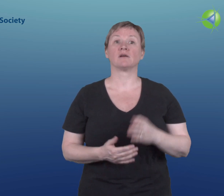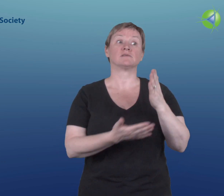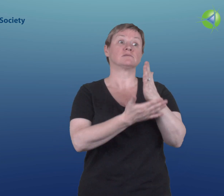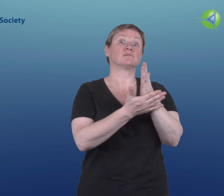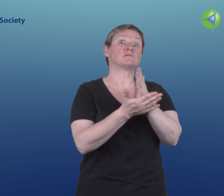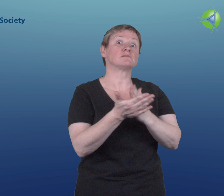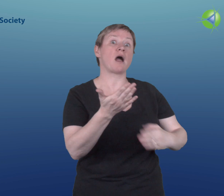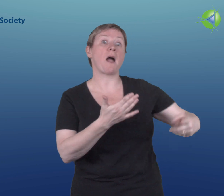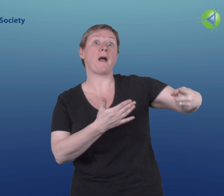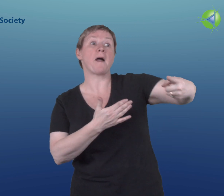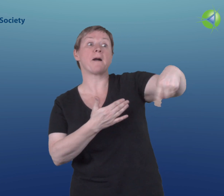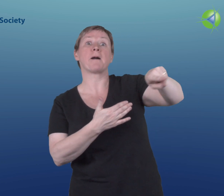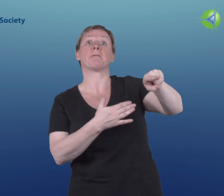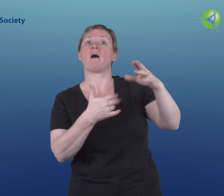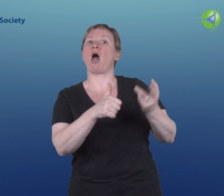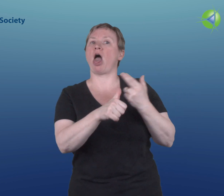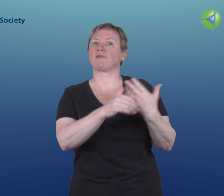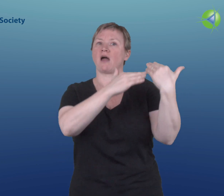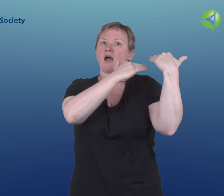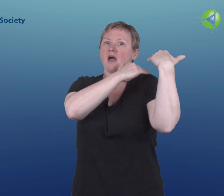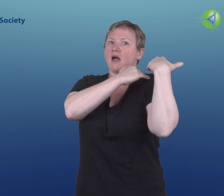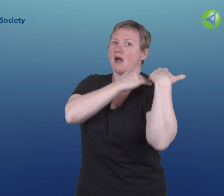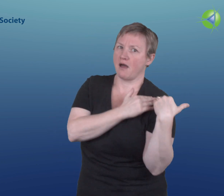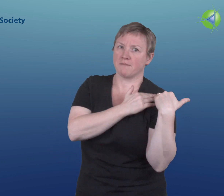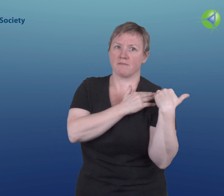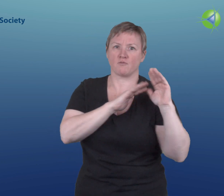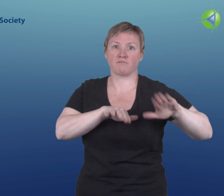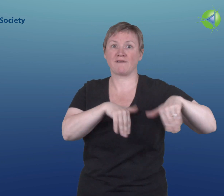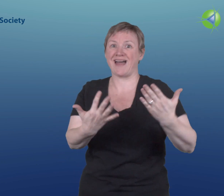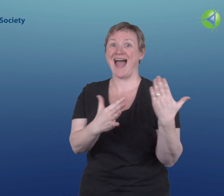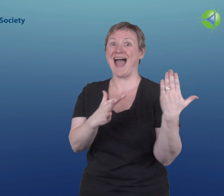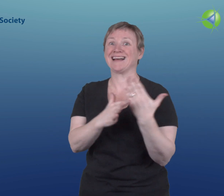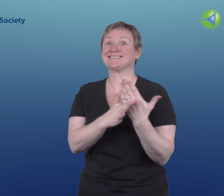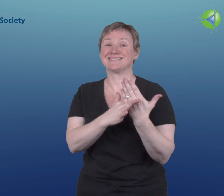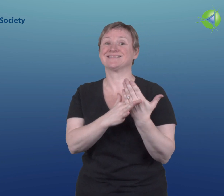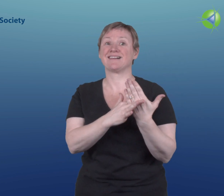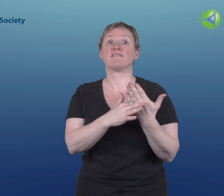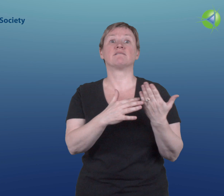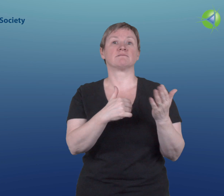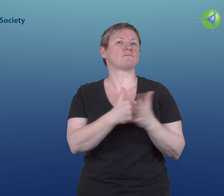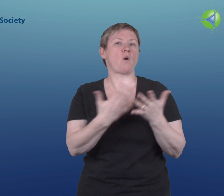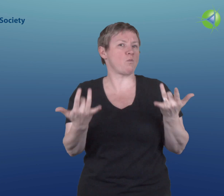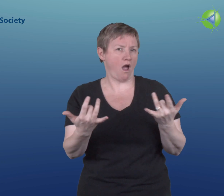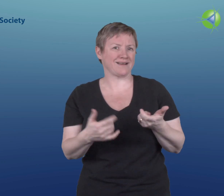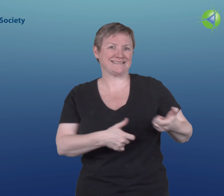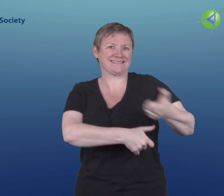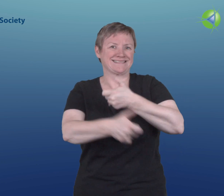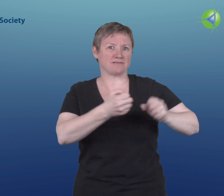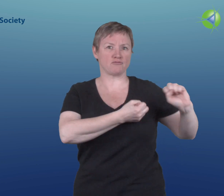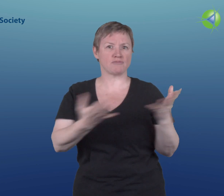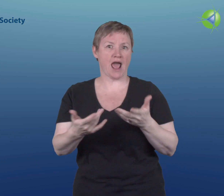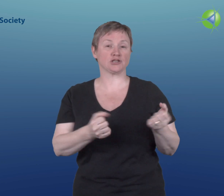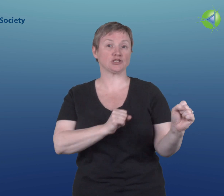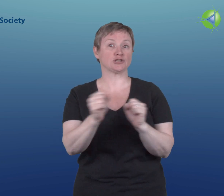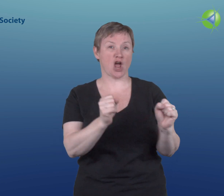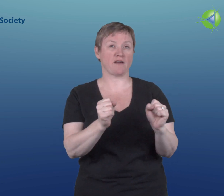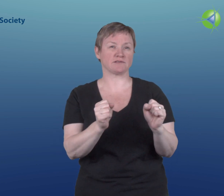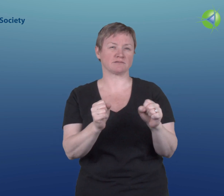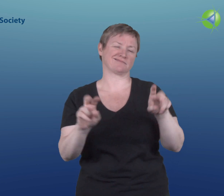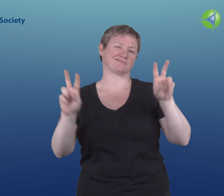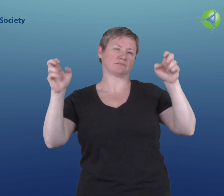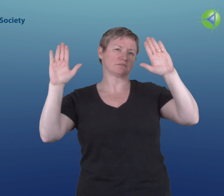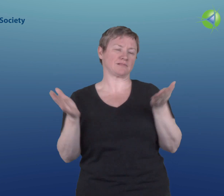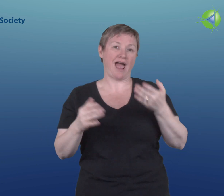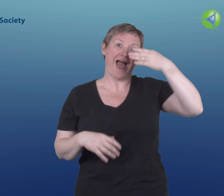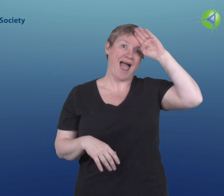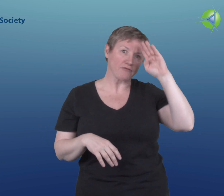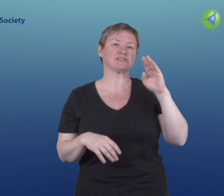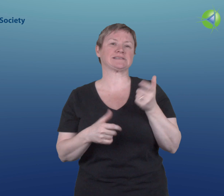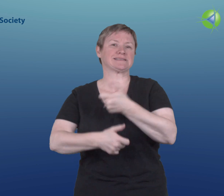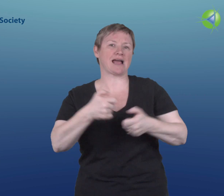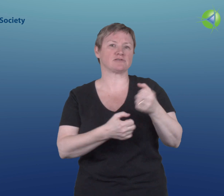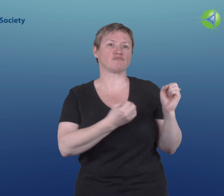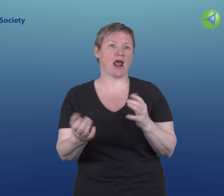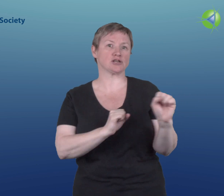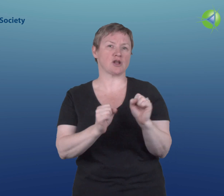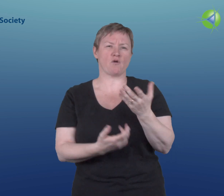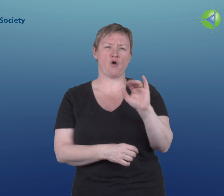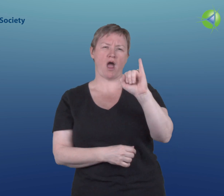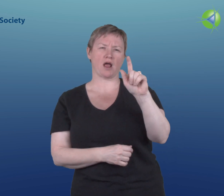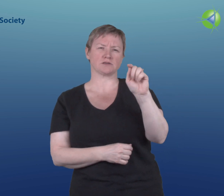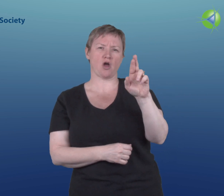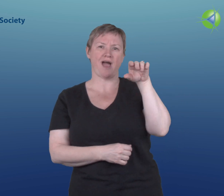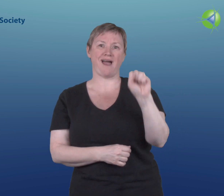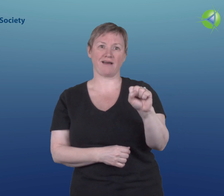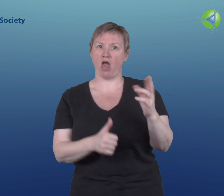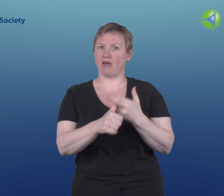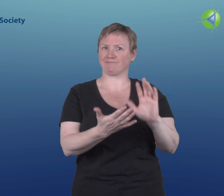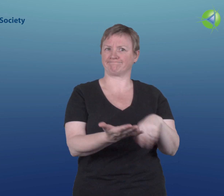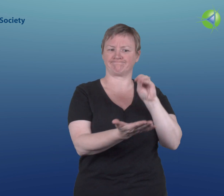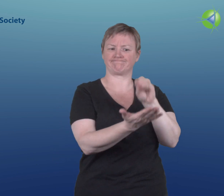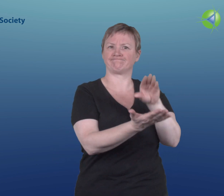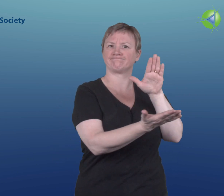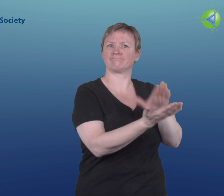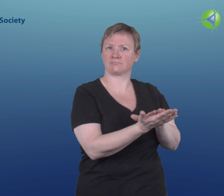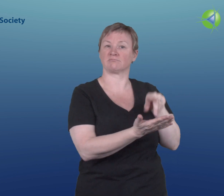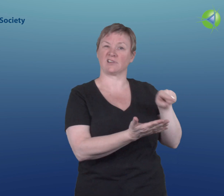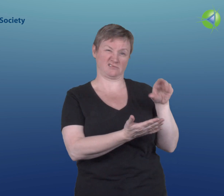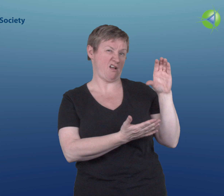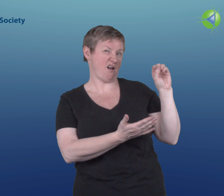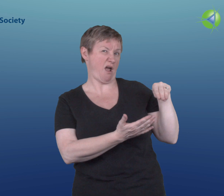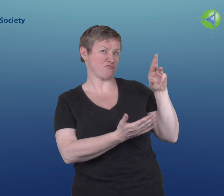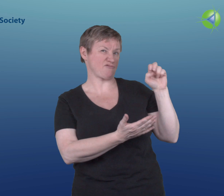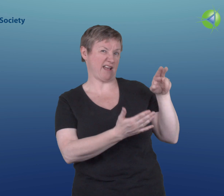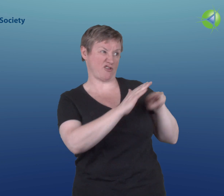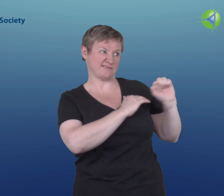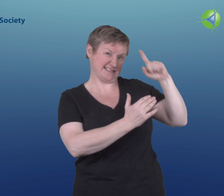Some undertakings are obligated to provide access to a Text Relay Service (the Irish Text Relay Service or ITRS)